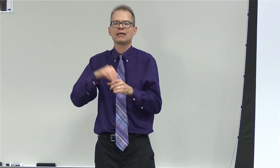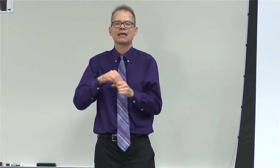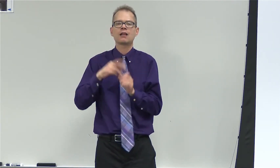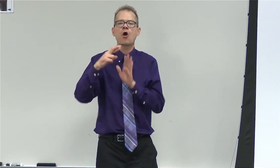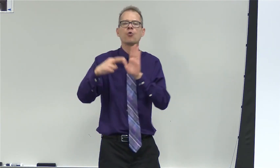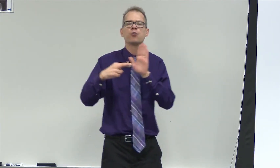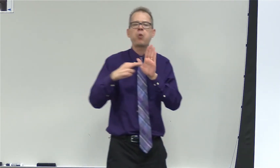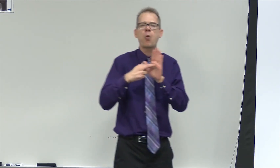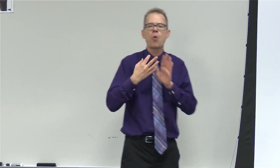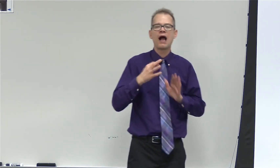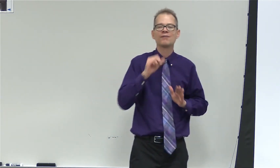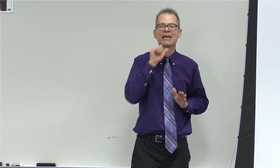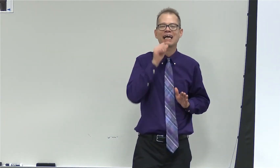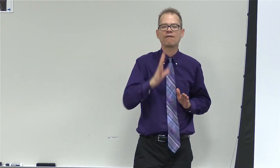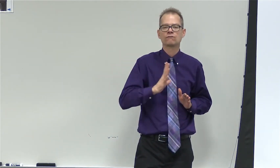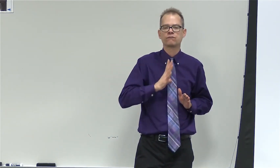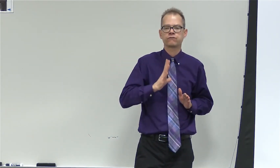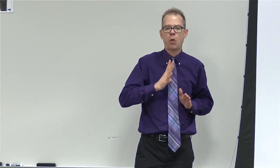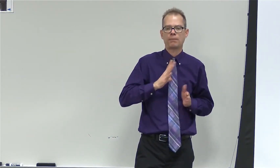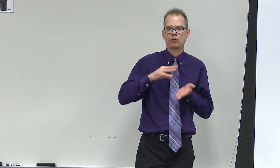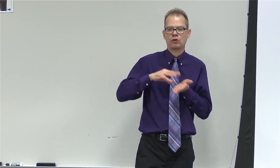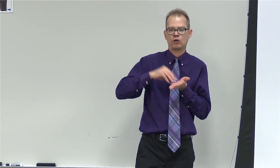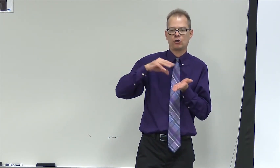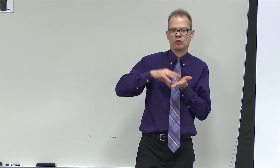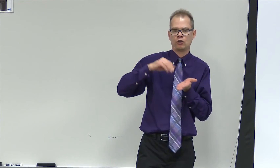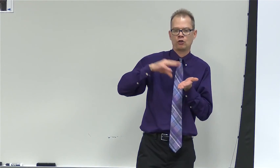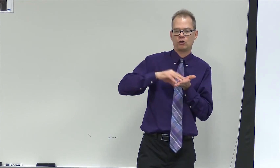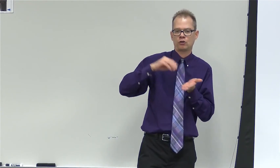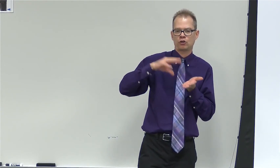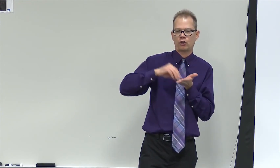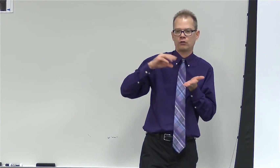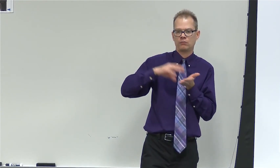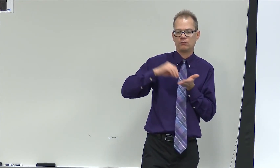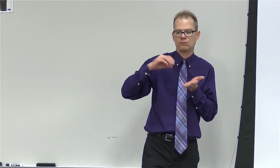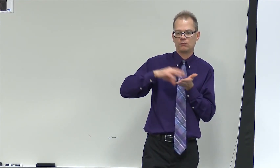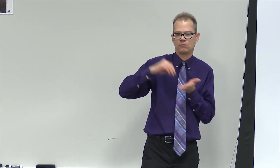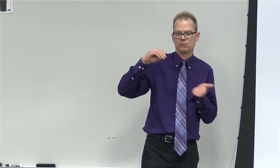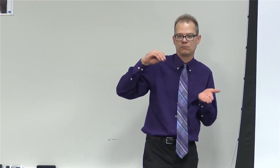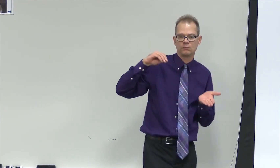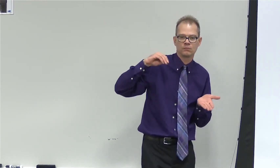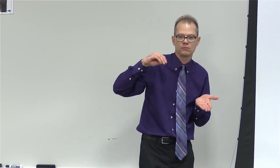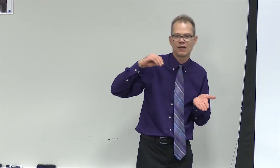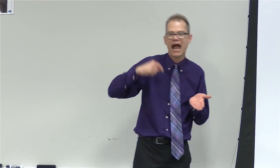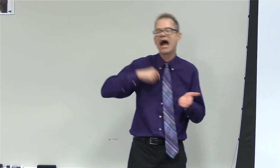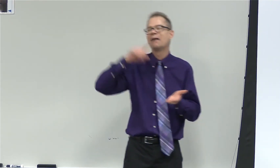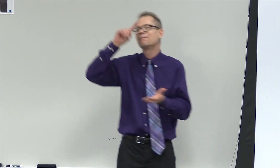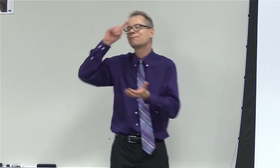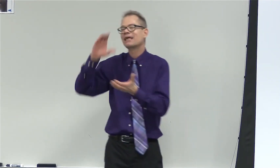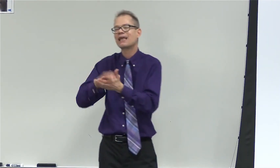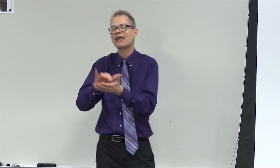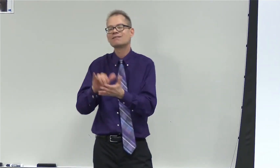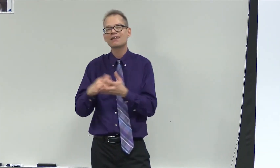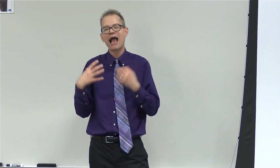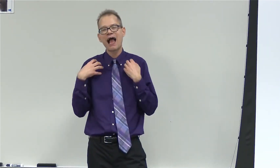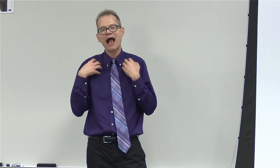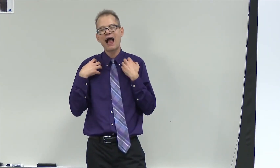I'm very interested in the role of informal learning.